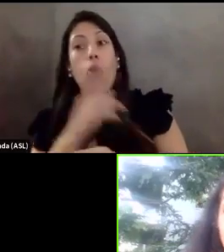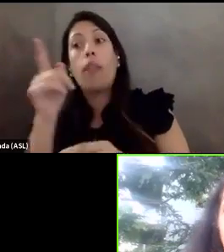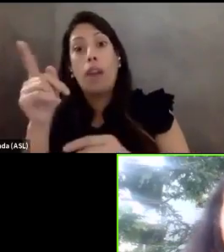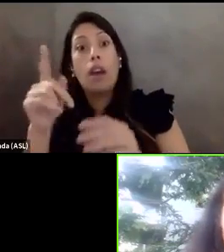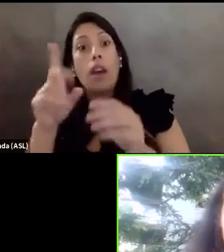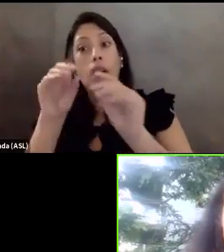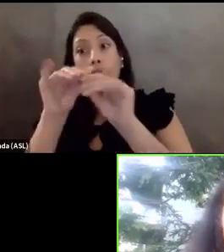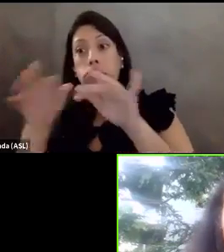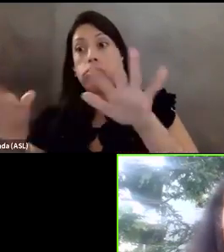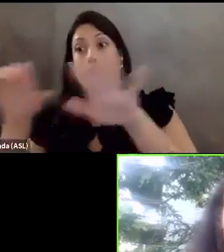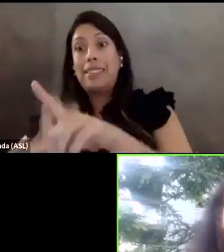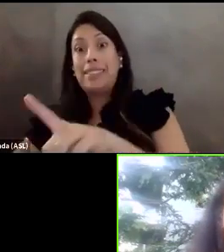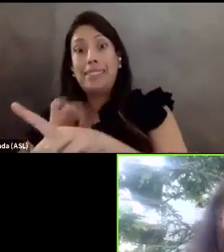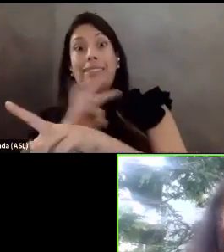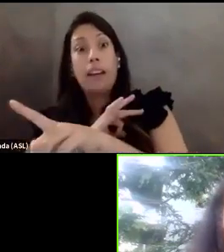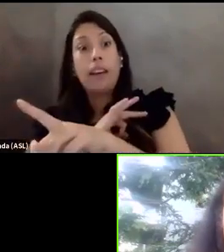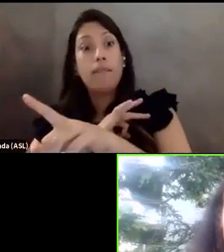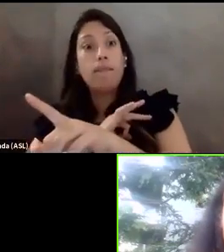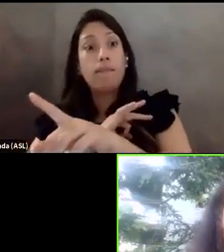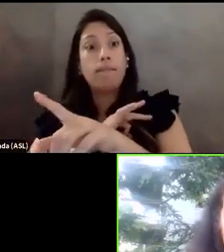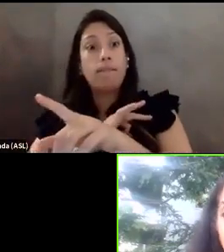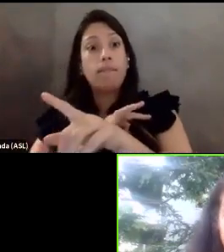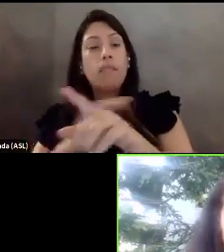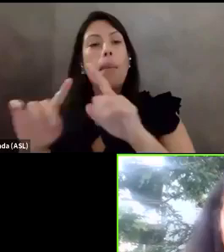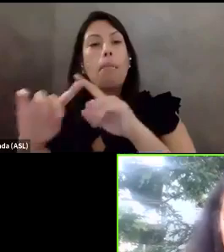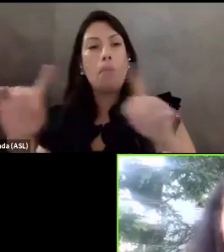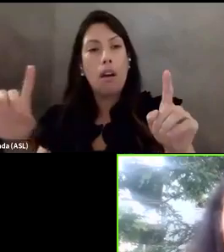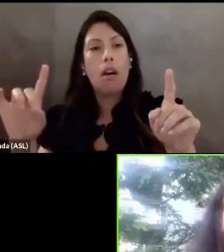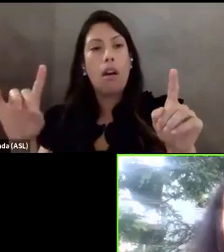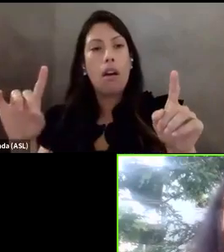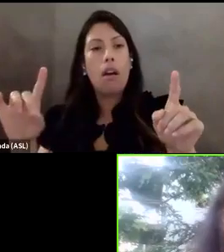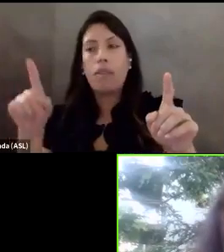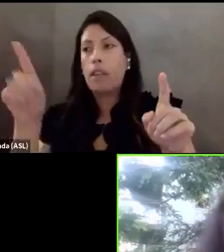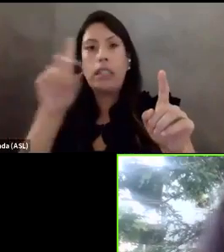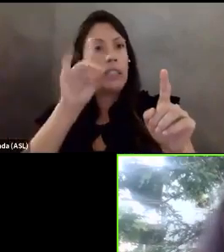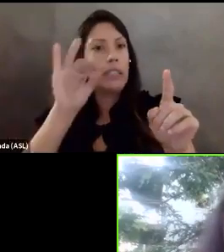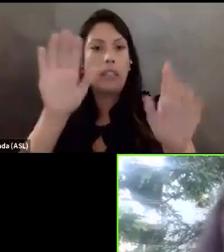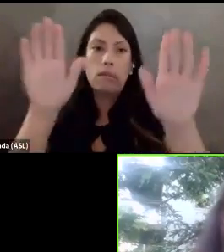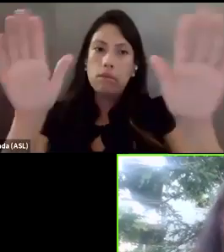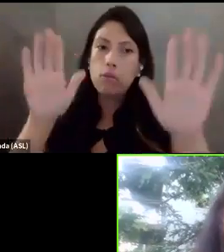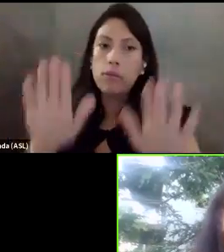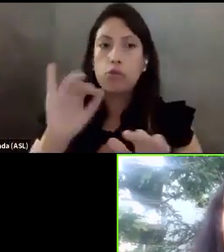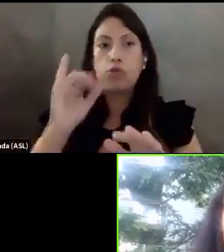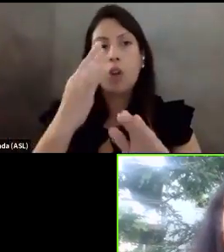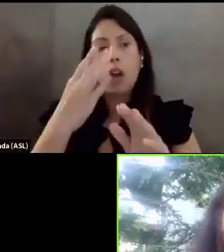staff, that they actually did the job of addressing by testing staff